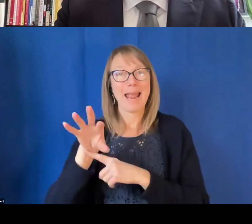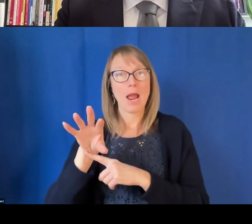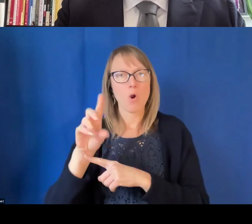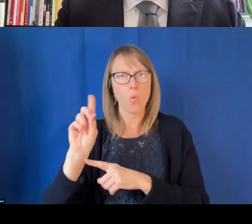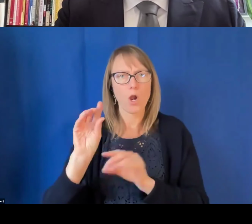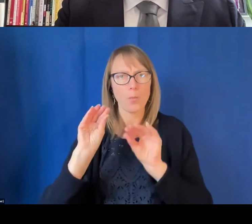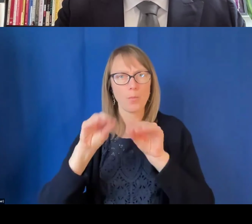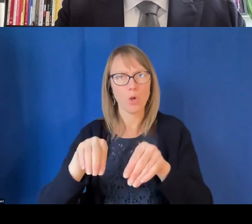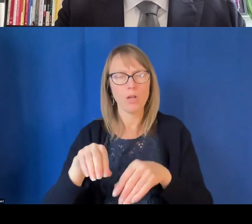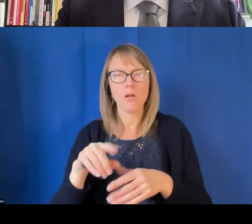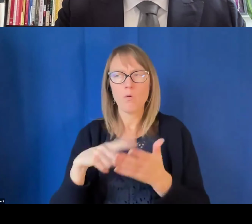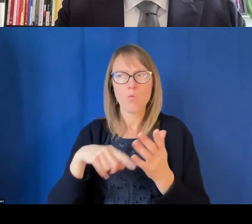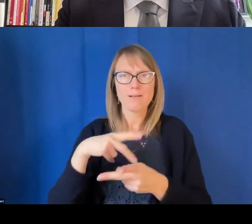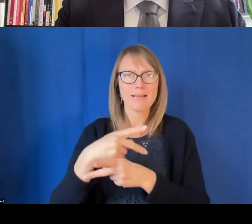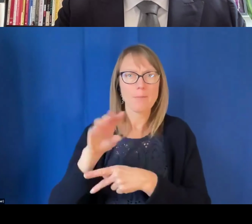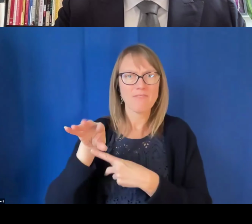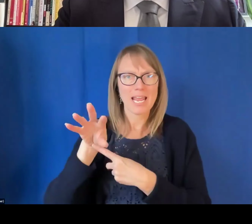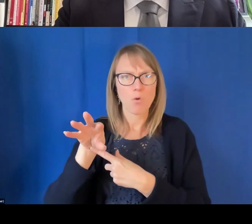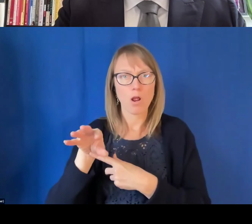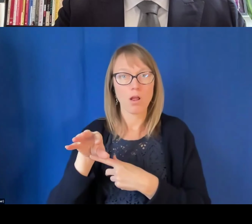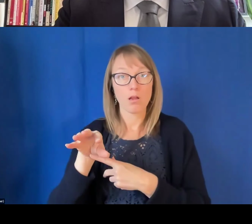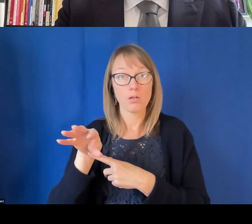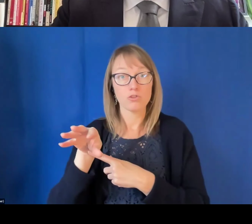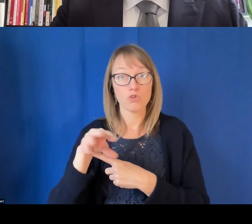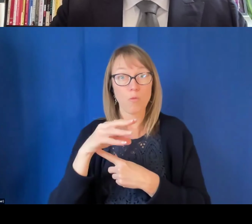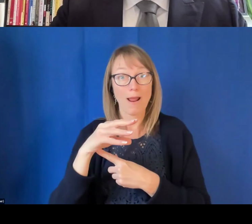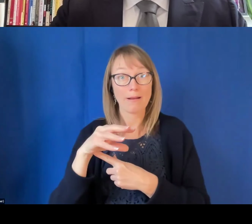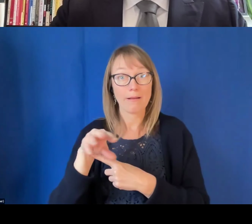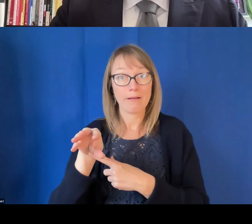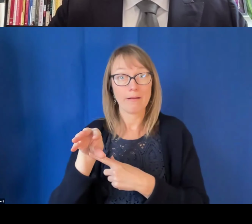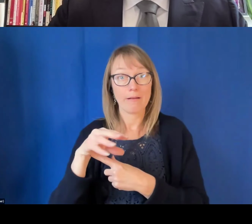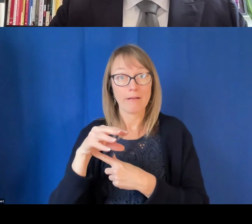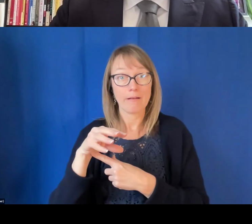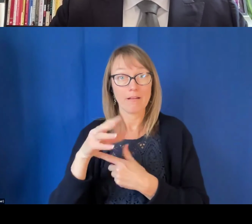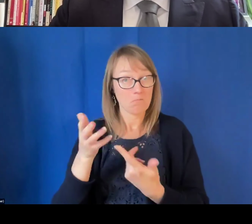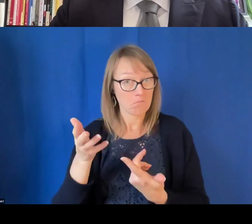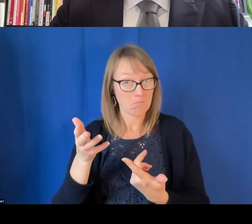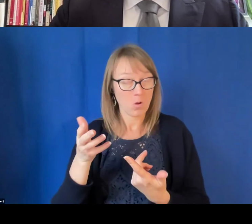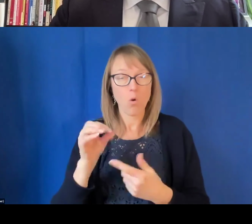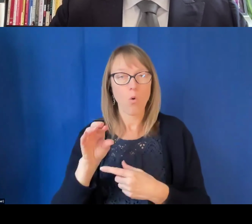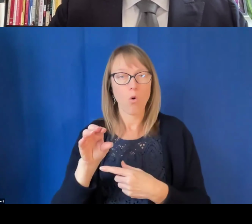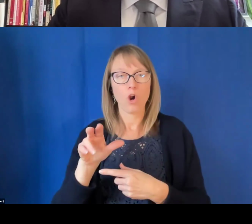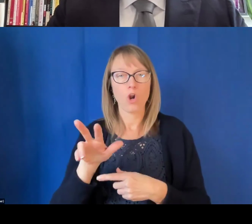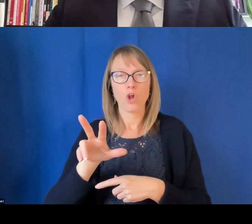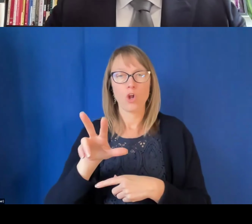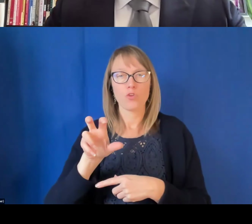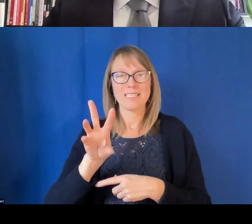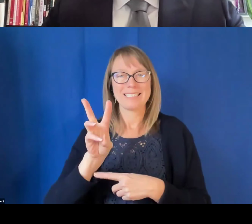So if it's actually the tracking camera that will follow who's talking or if it's just a 360 camera in the room.